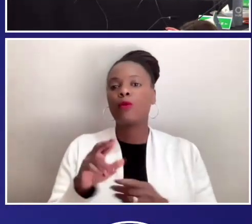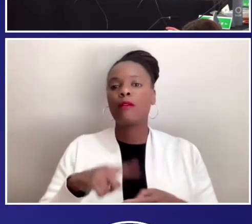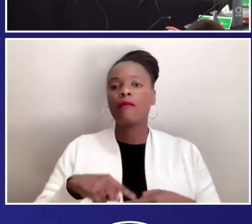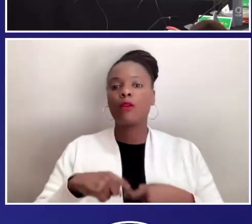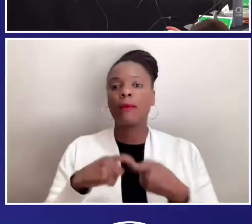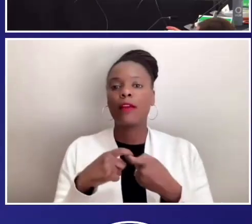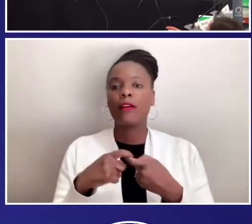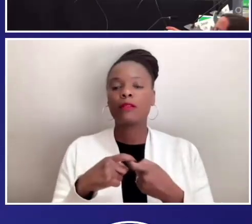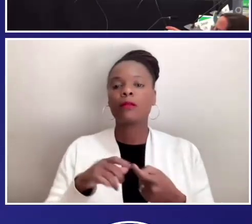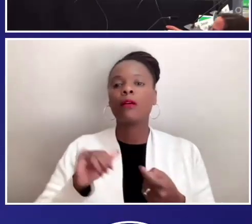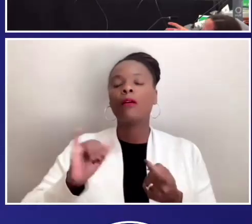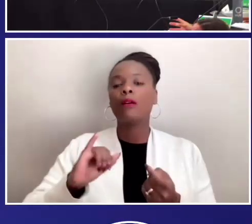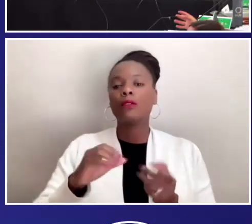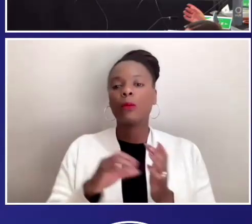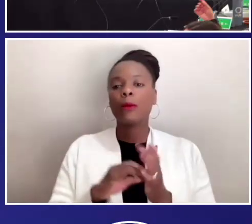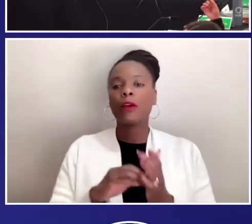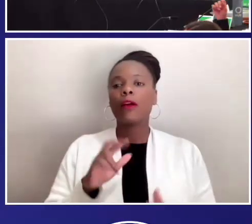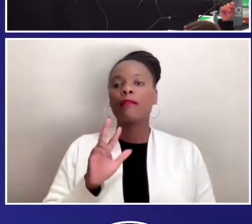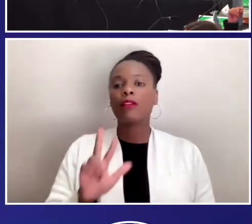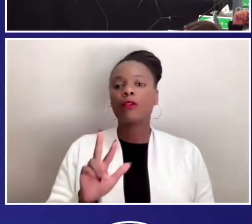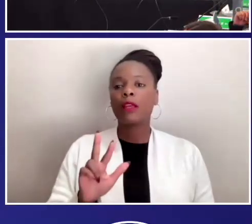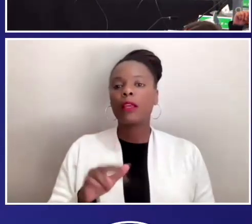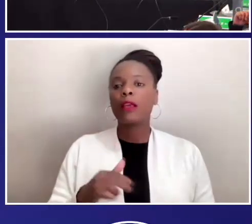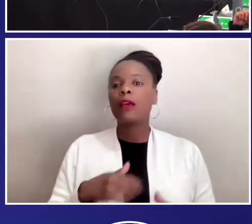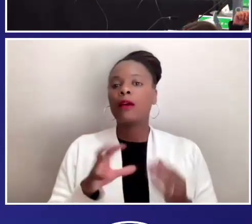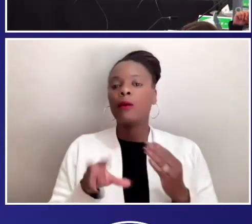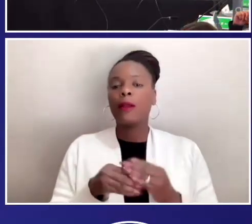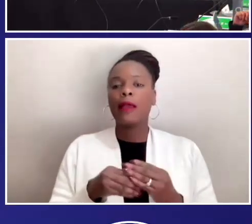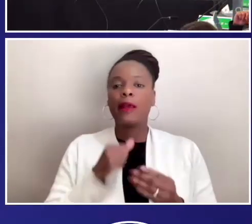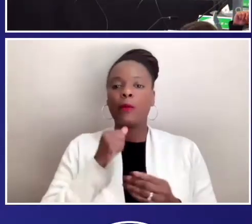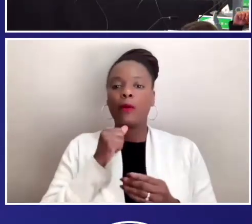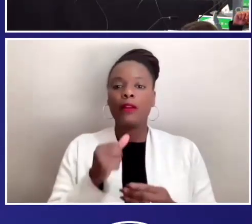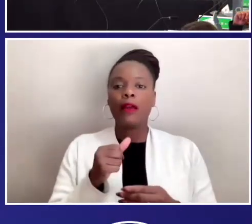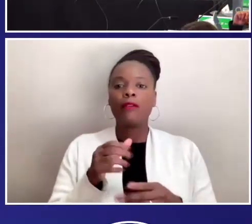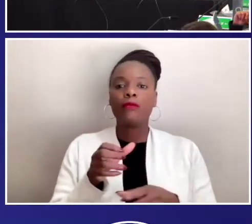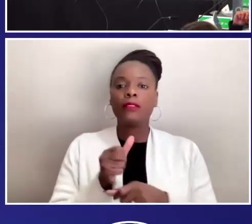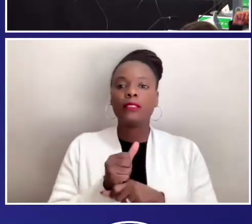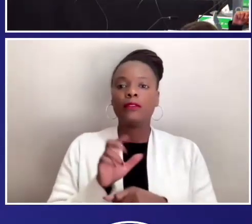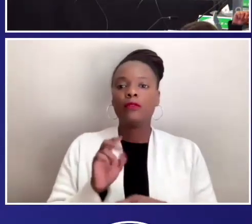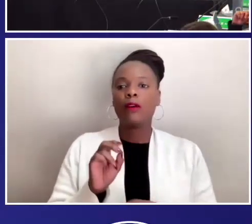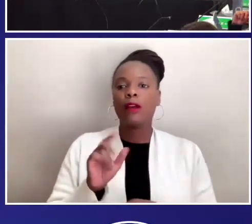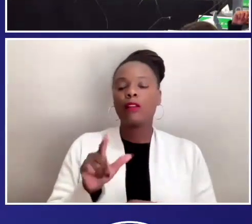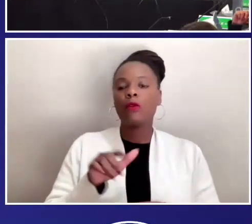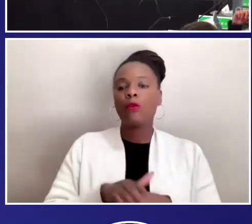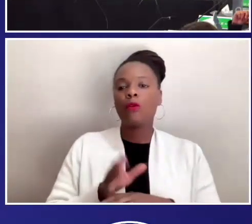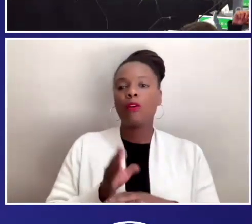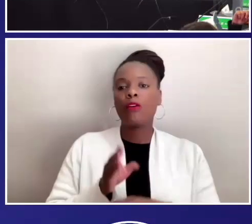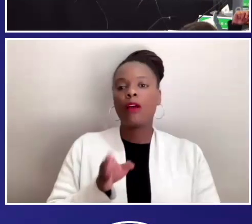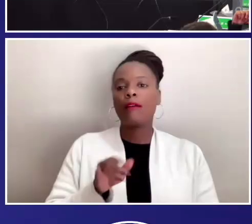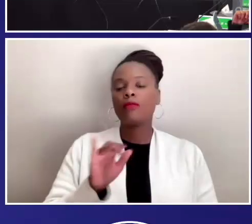2026. Under Romanette one, we updated the cross reference. We've added Romanette two,